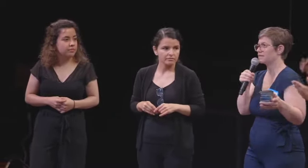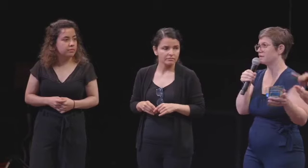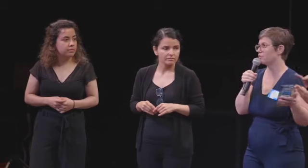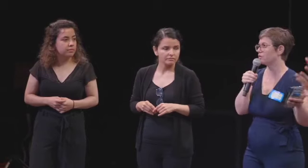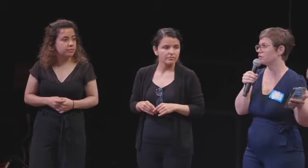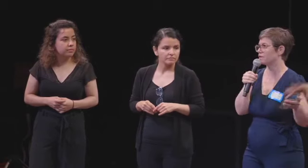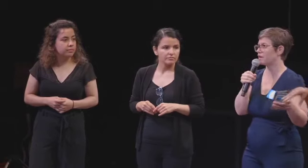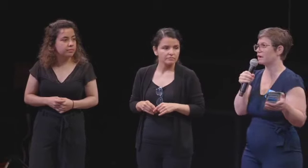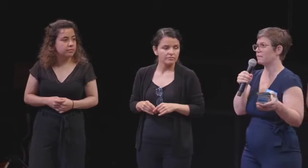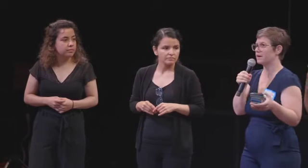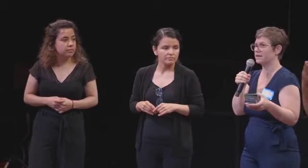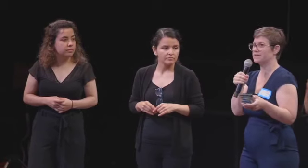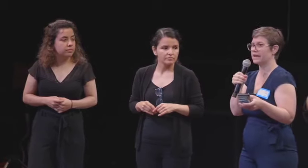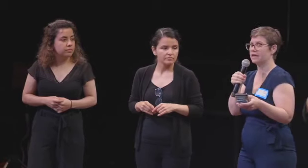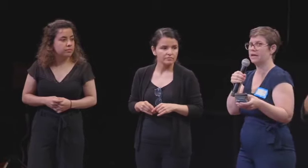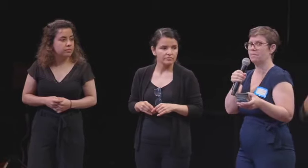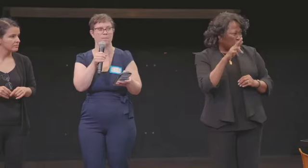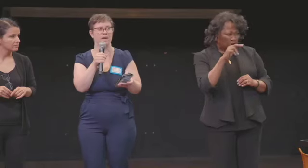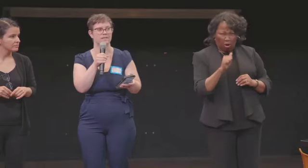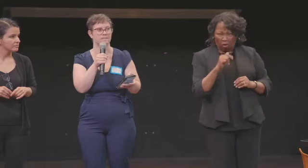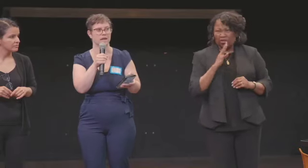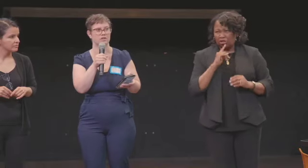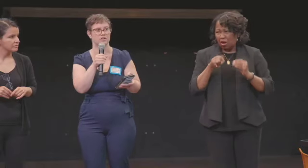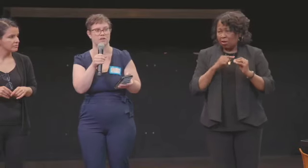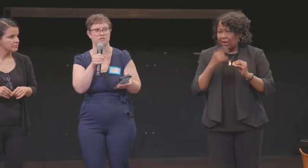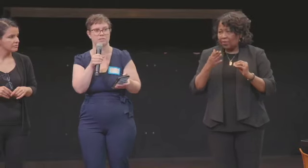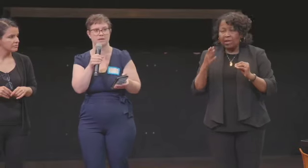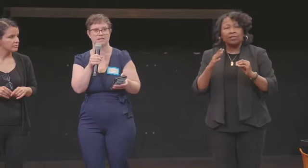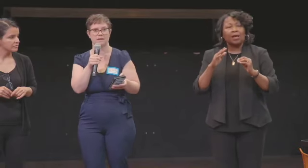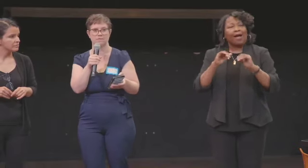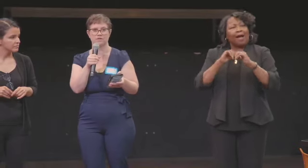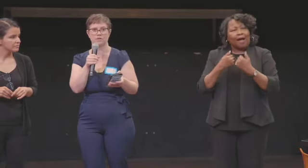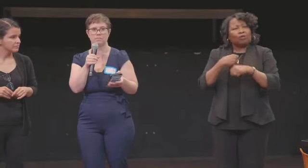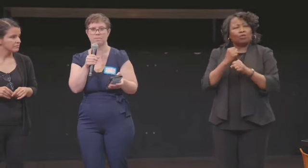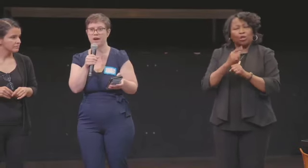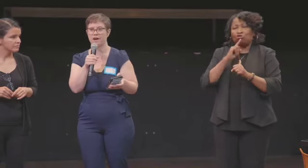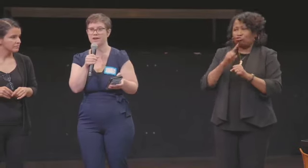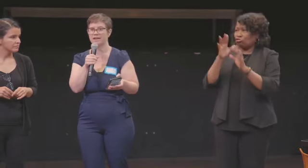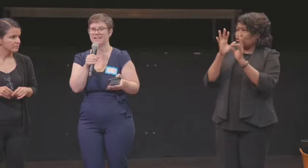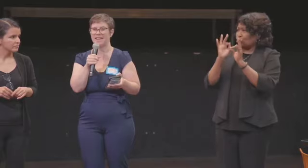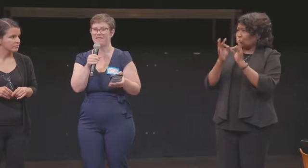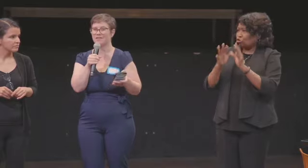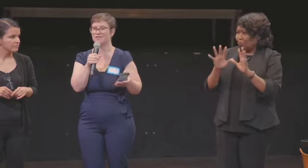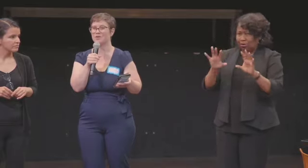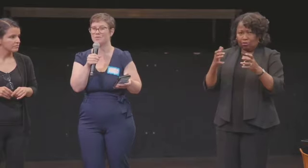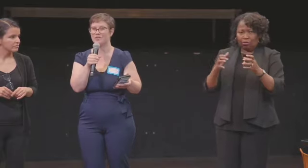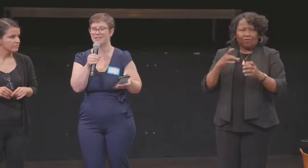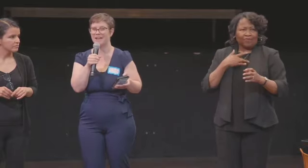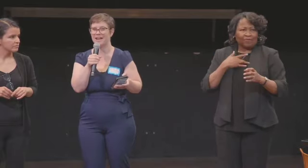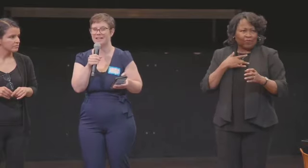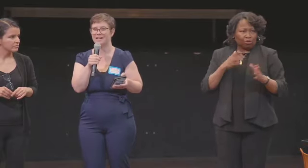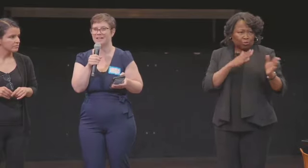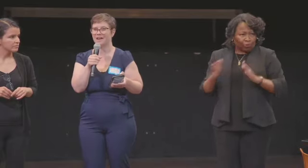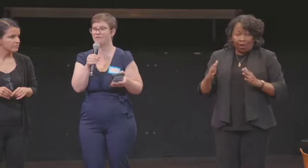because I know Laura's gonna talk about it in a second, but ways to make sure that your interpreting team feels really prepared is having a script early on,